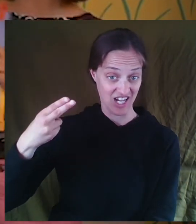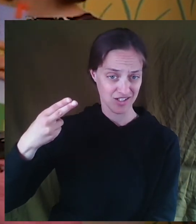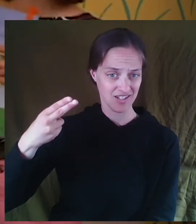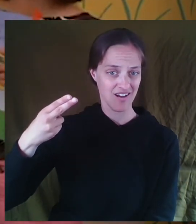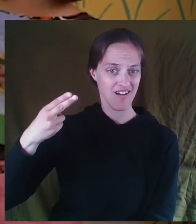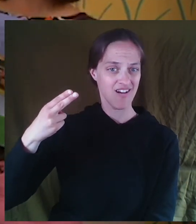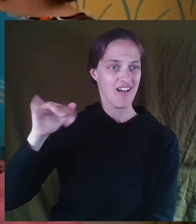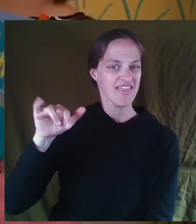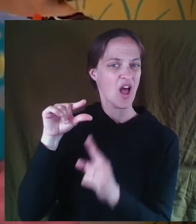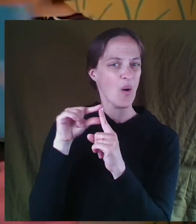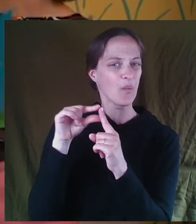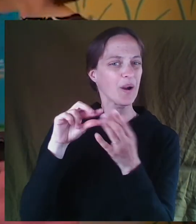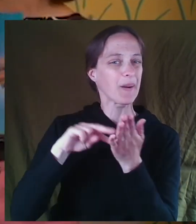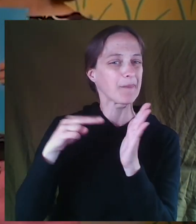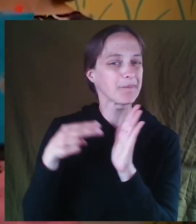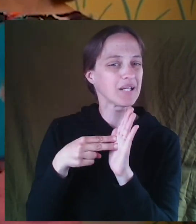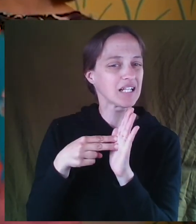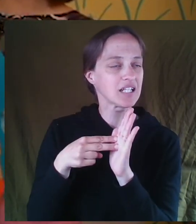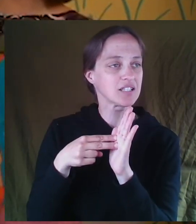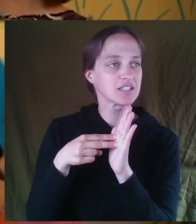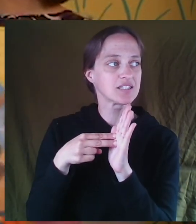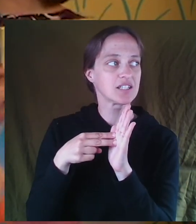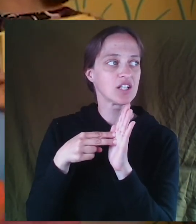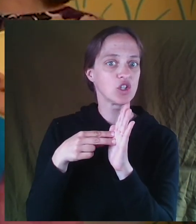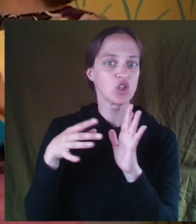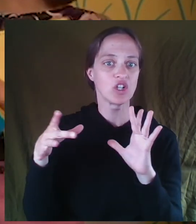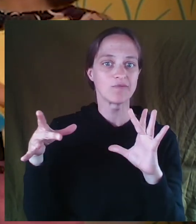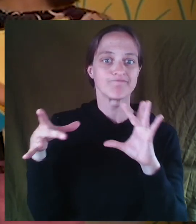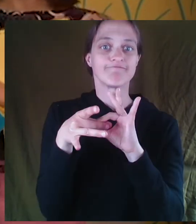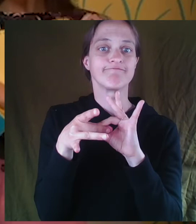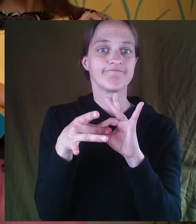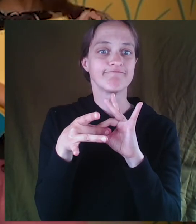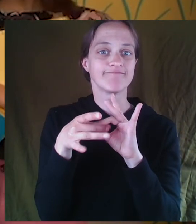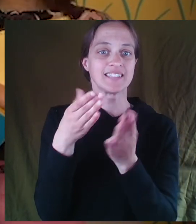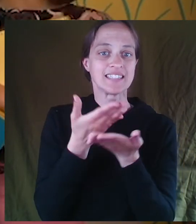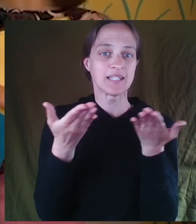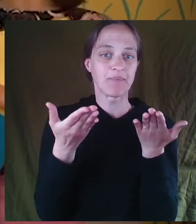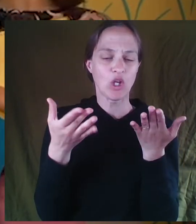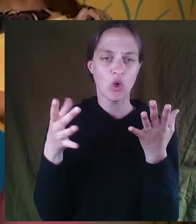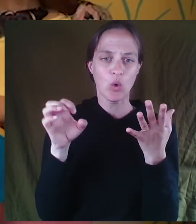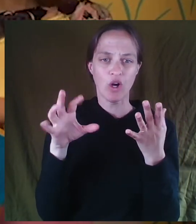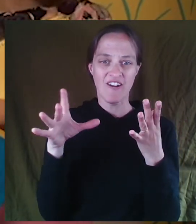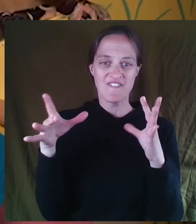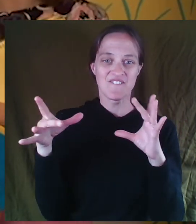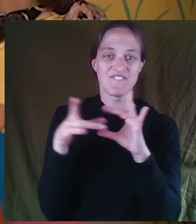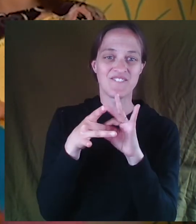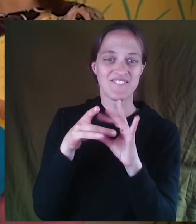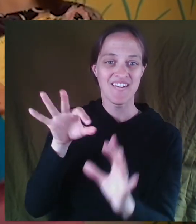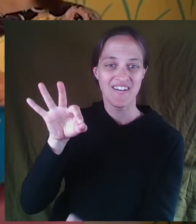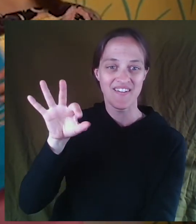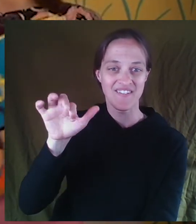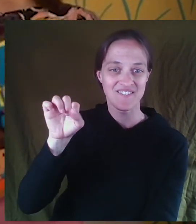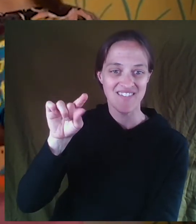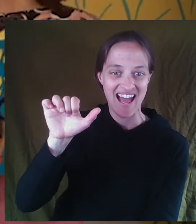and when you attach something, that means that you fasten or connect it to something else.